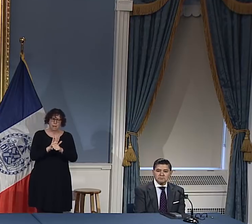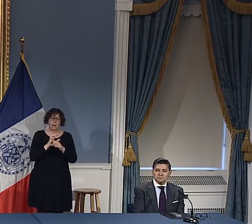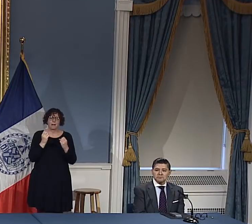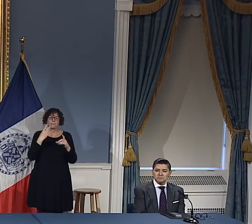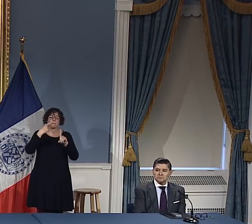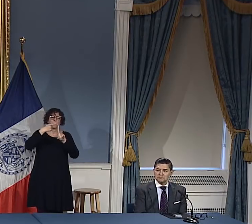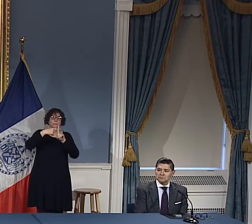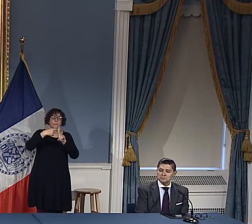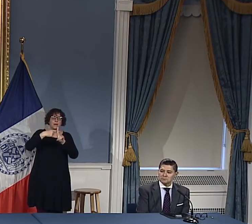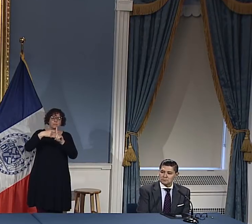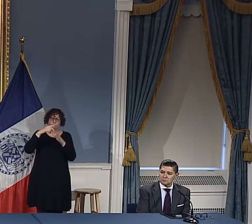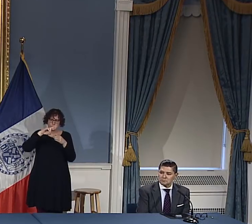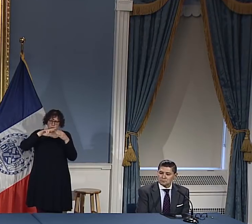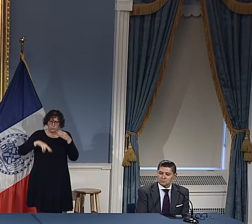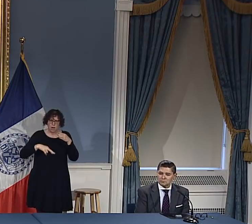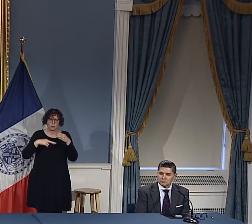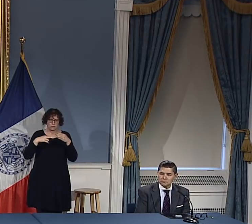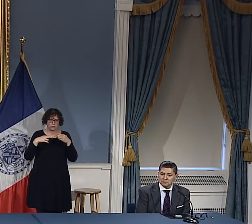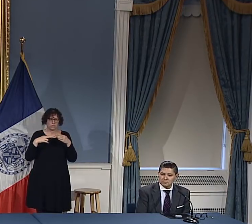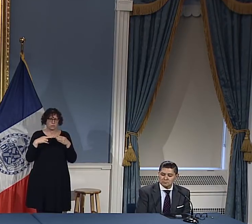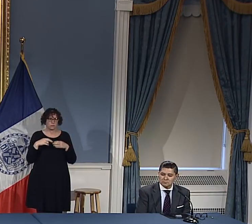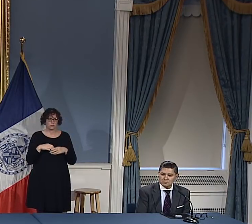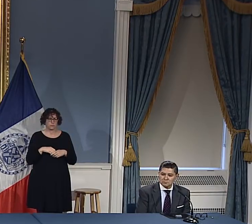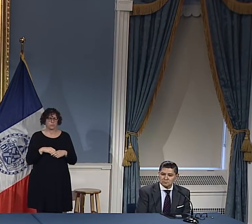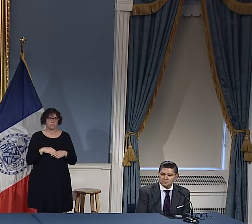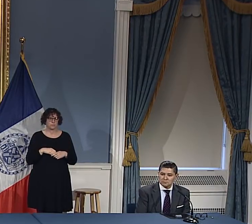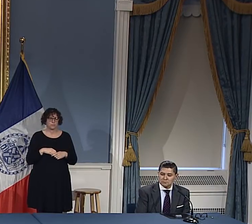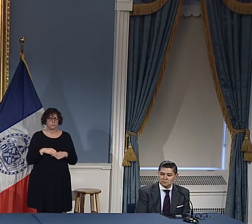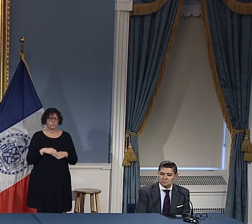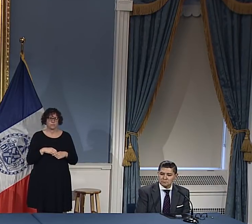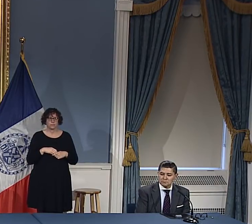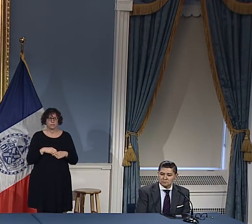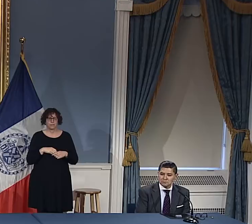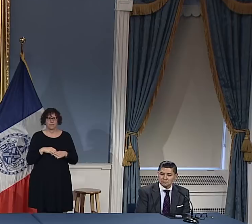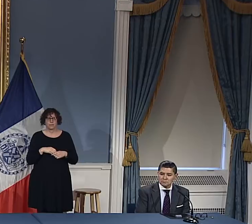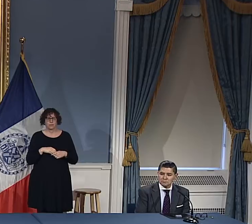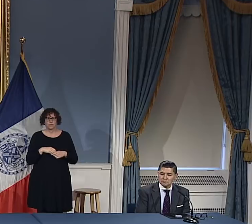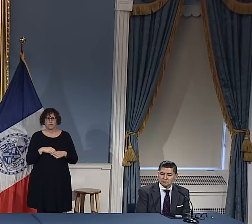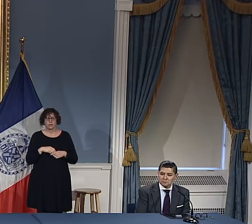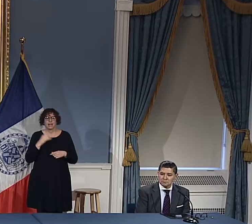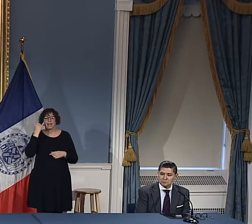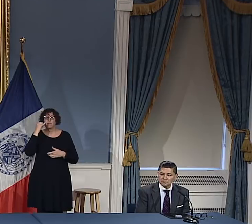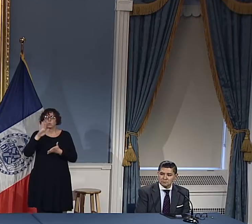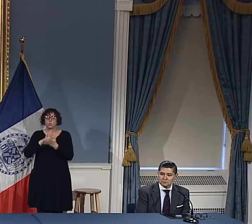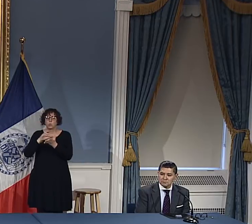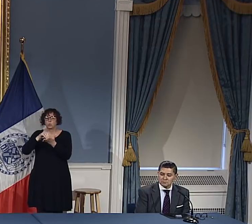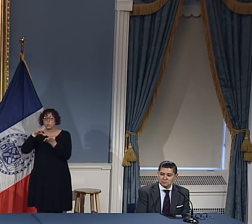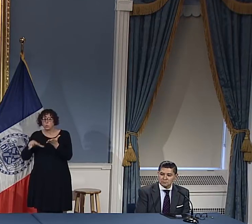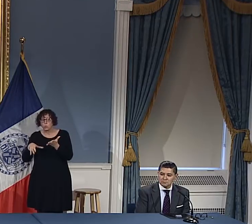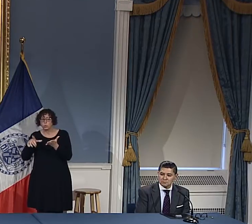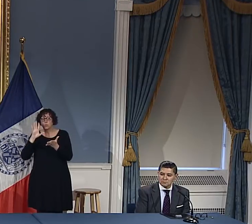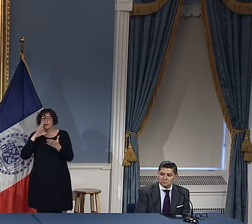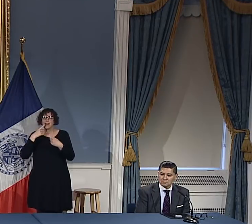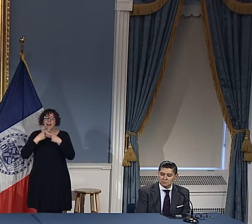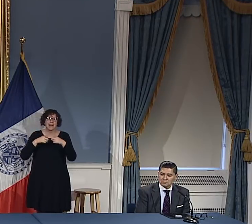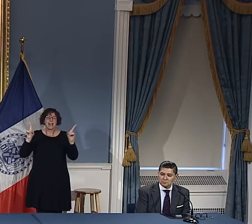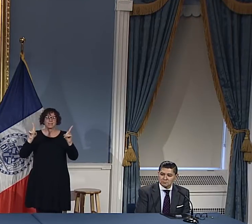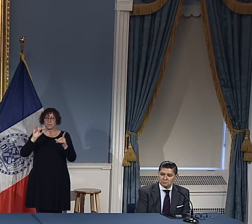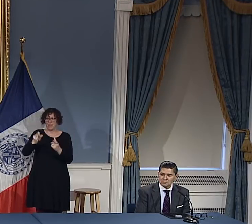PTAS ETH CITY HAS BEEN CONFIRMING SPOITVEI CASES.